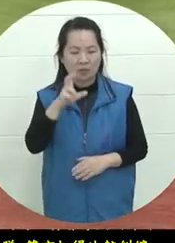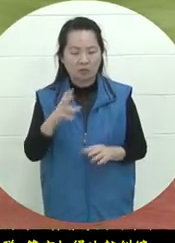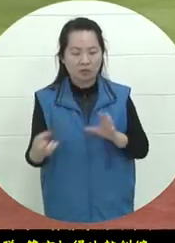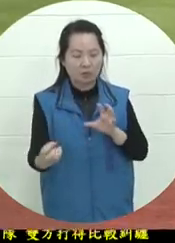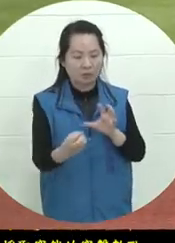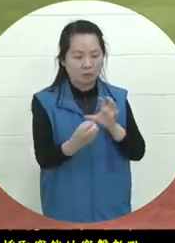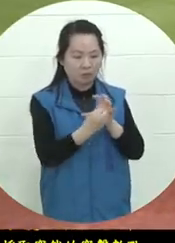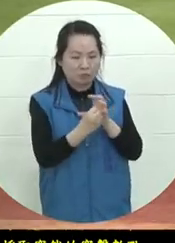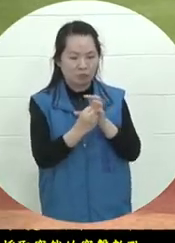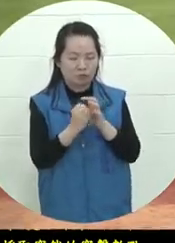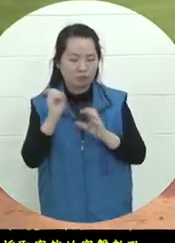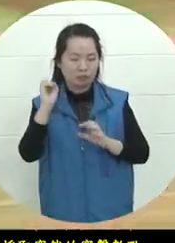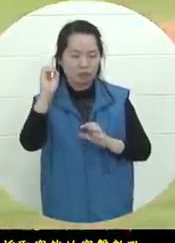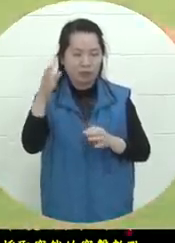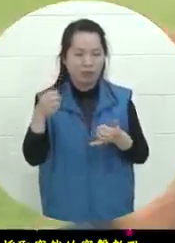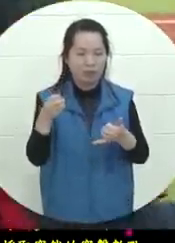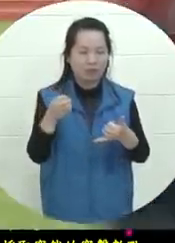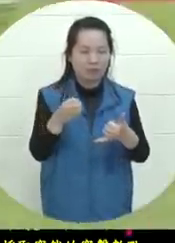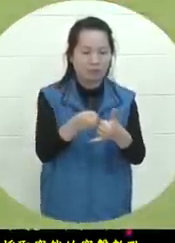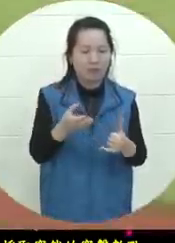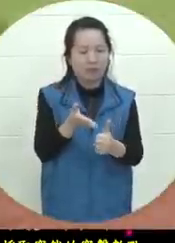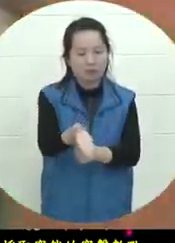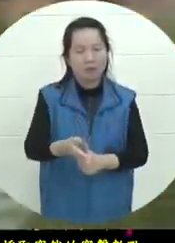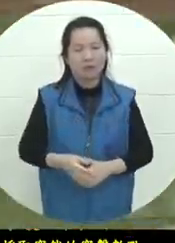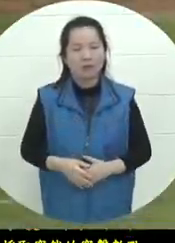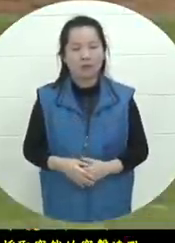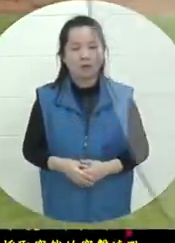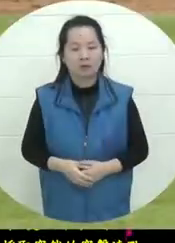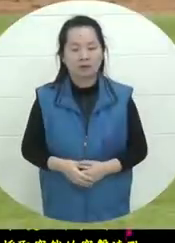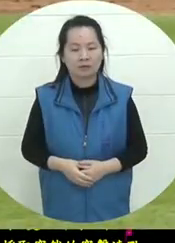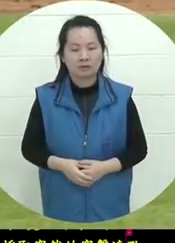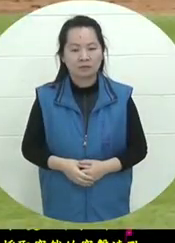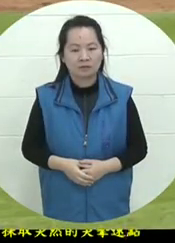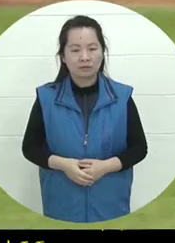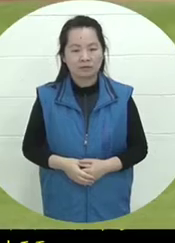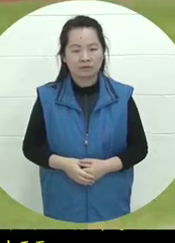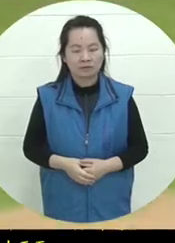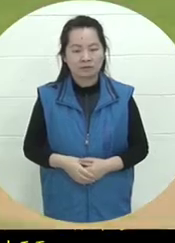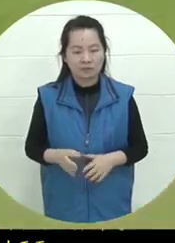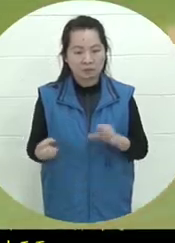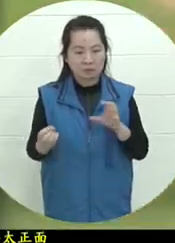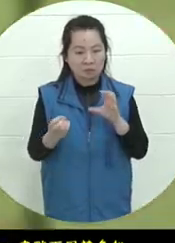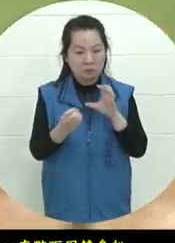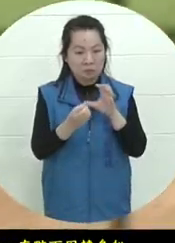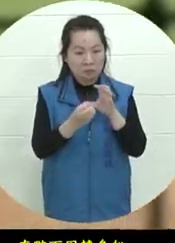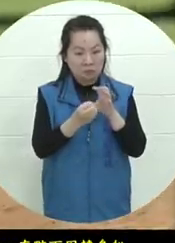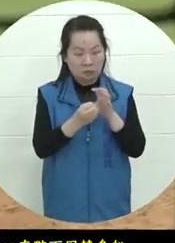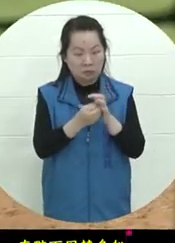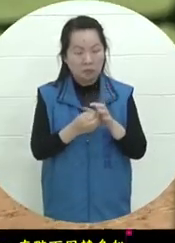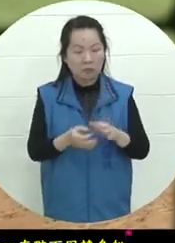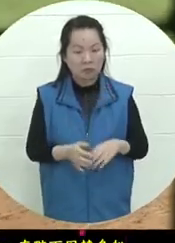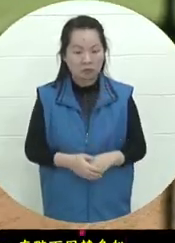turned and passed it, and there was no problem. A stable pitching content in the game, and created a clean three-up, three-down